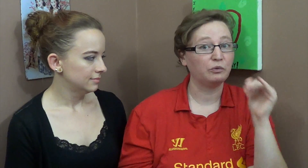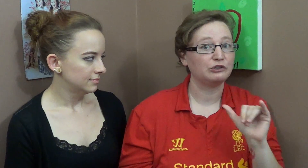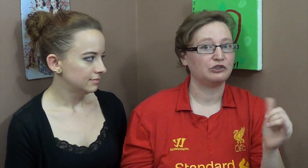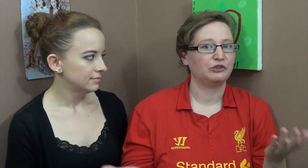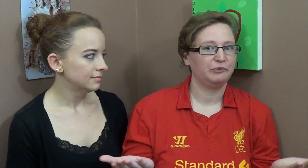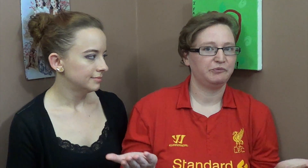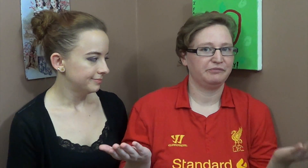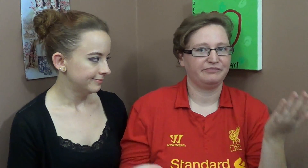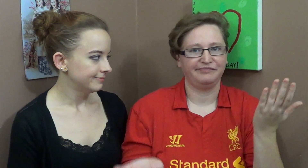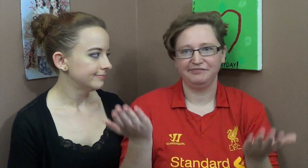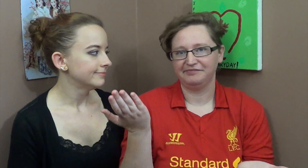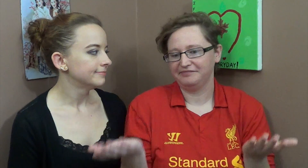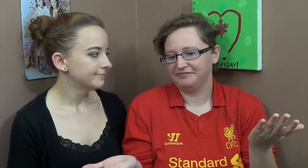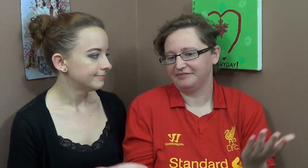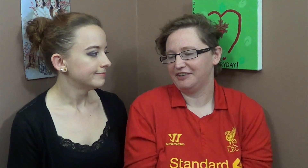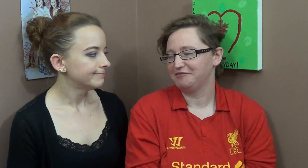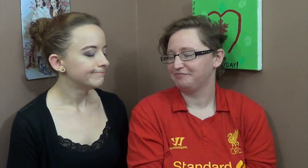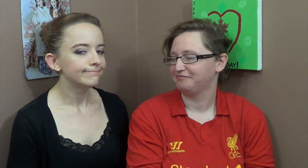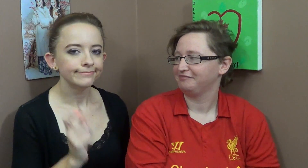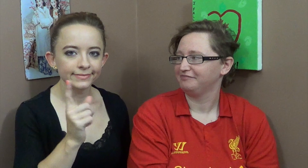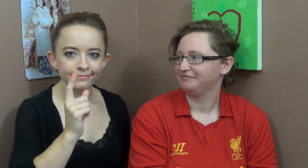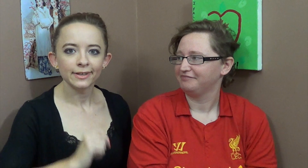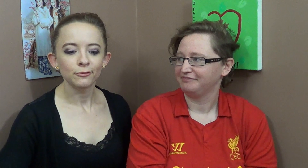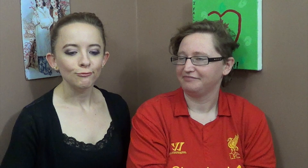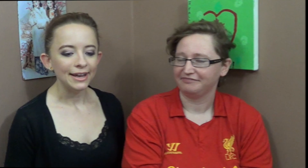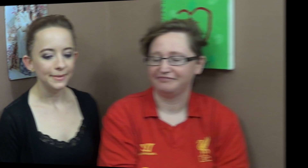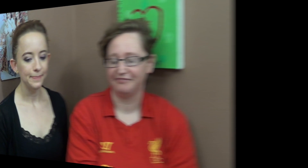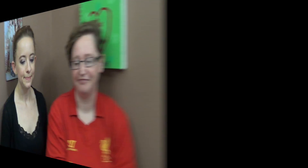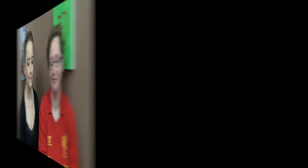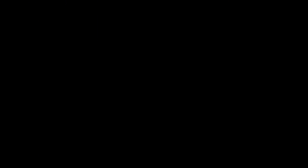Right!